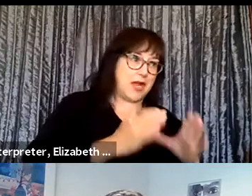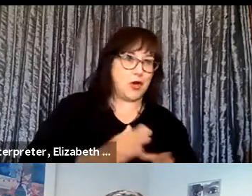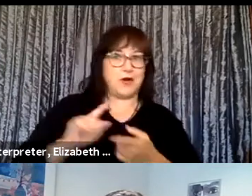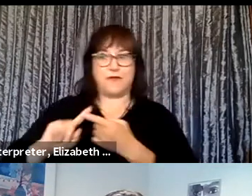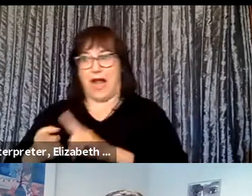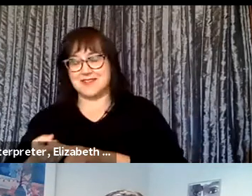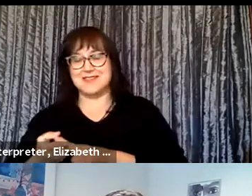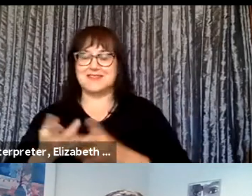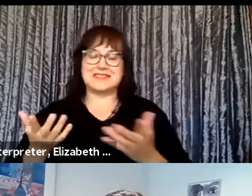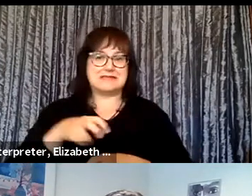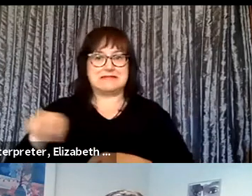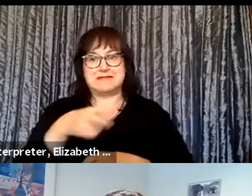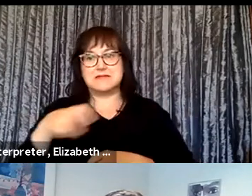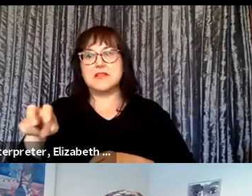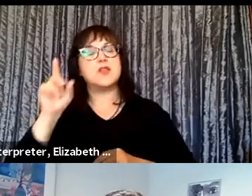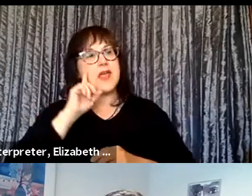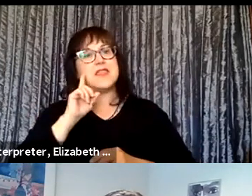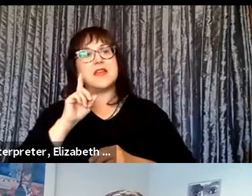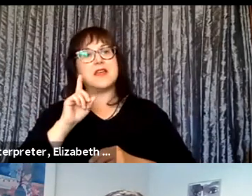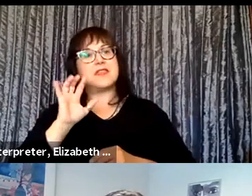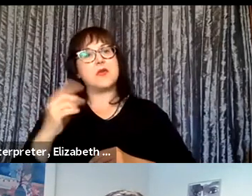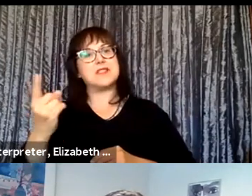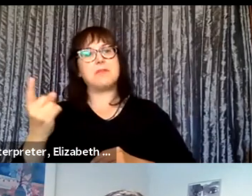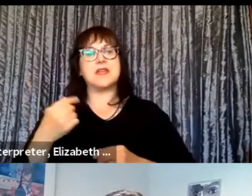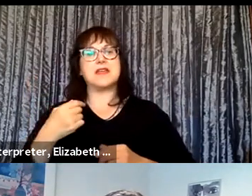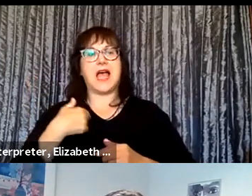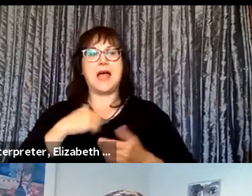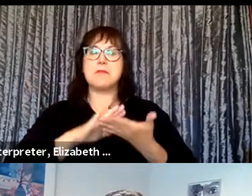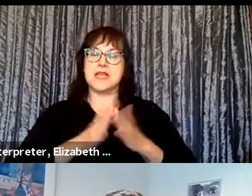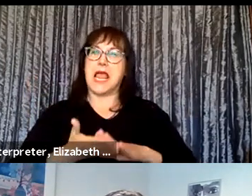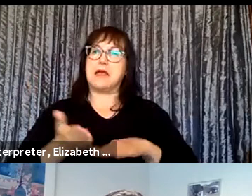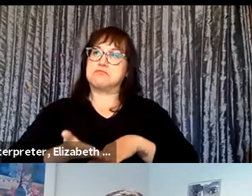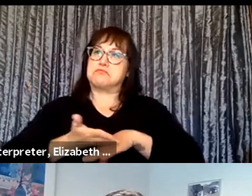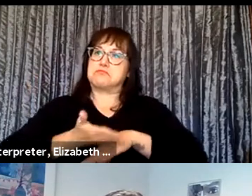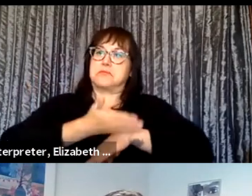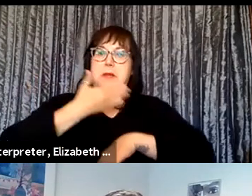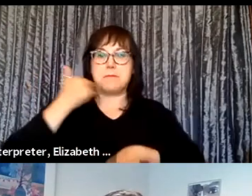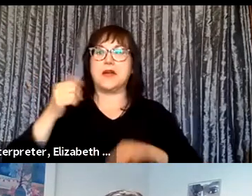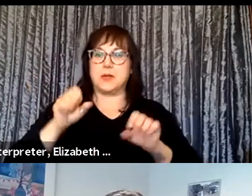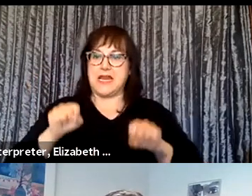something that I, I think I, I've got a little bit better at over time, sort of balancing the two realities